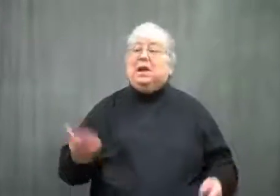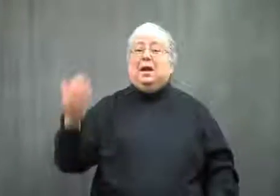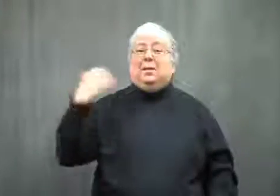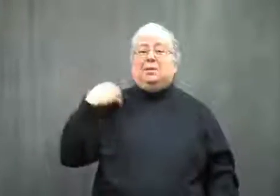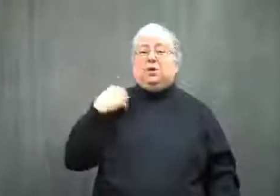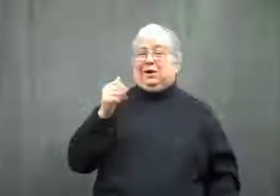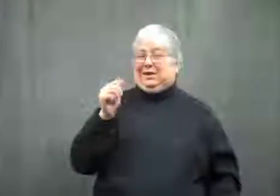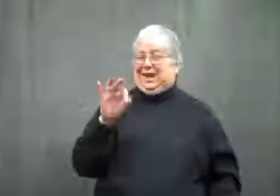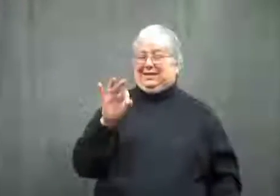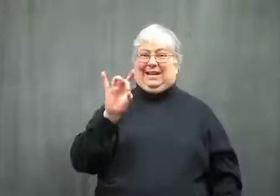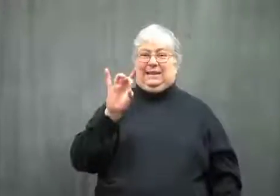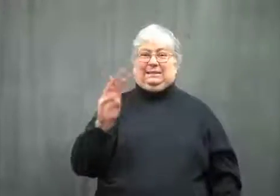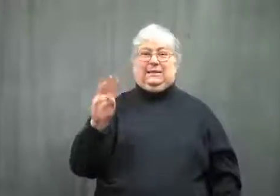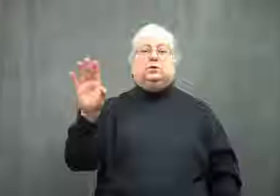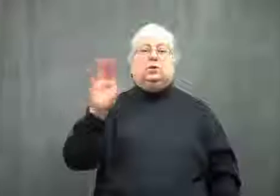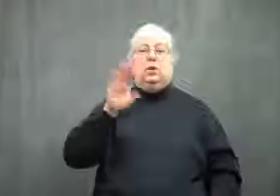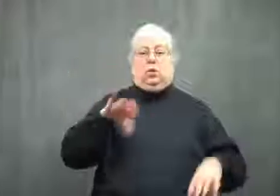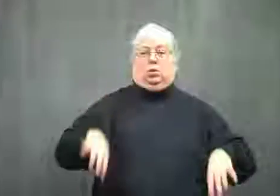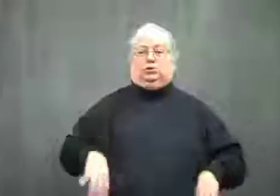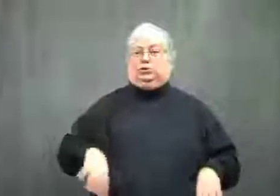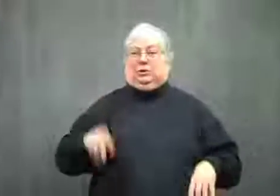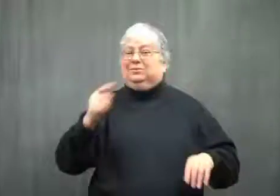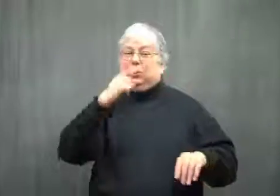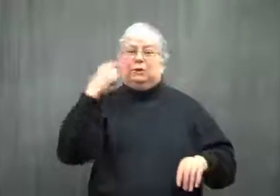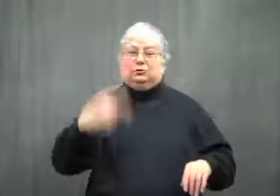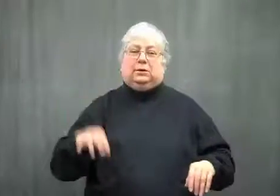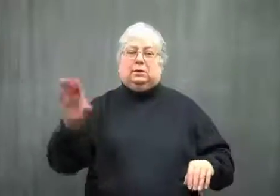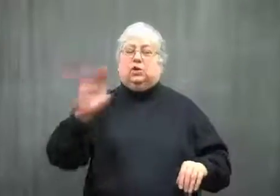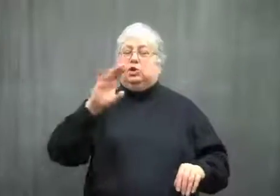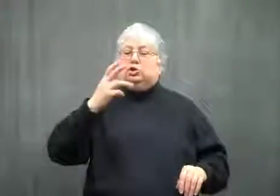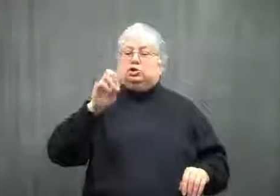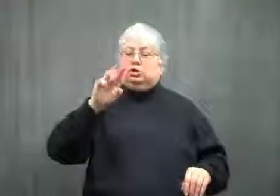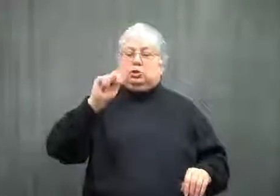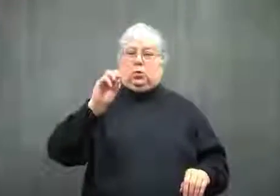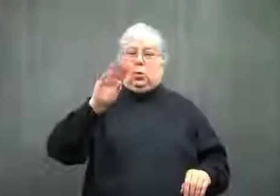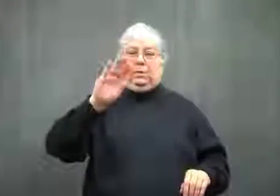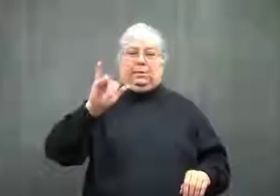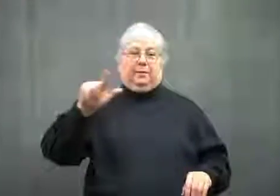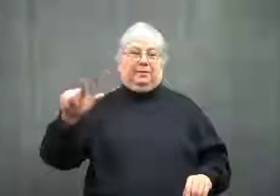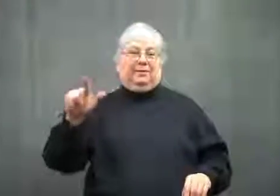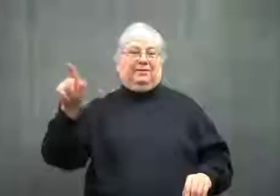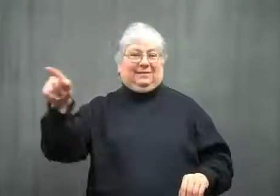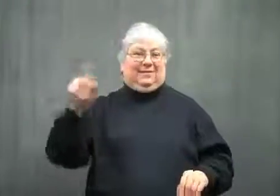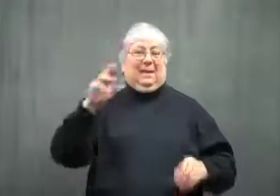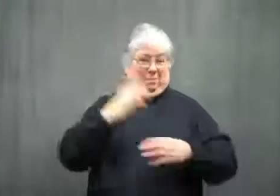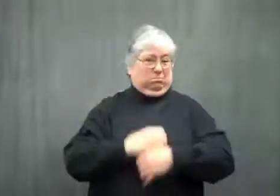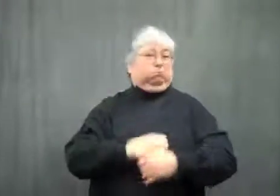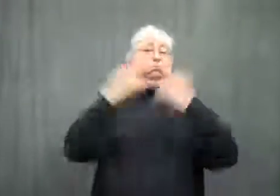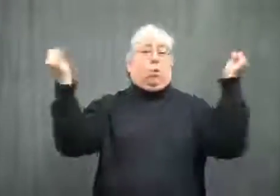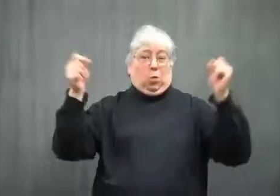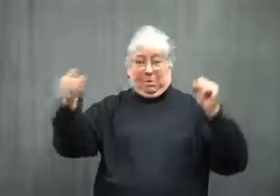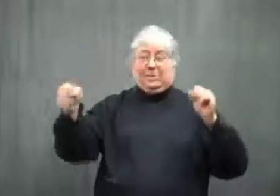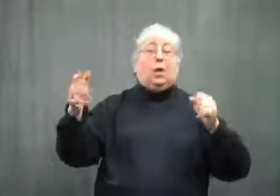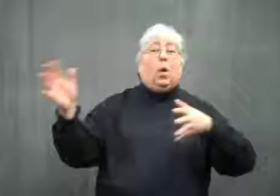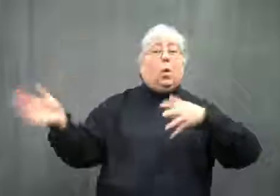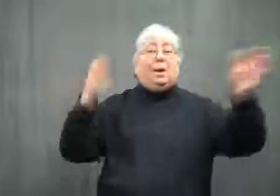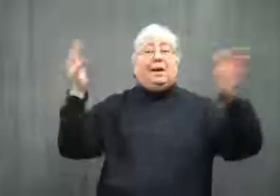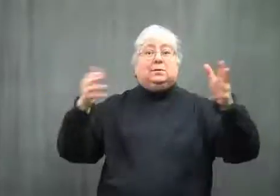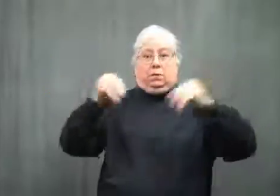In 1986, Russia's Chernobyl plant exploded. The wind carried the radiation over a large area.